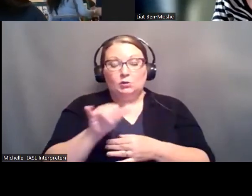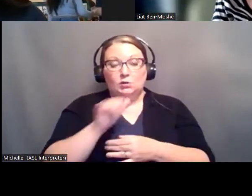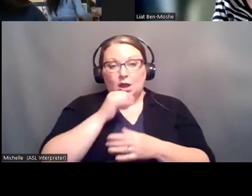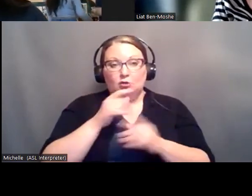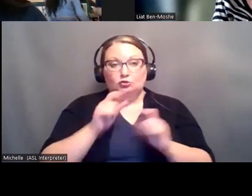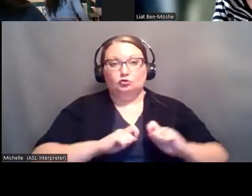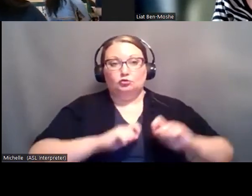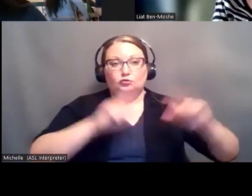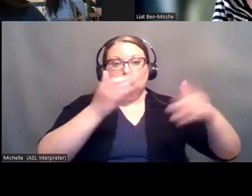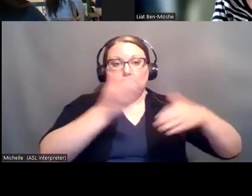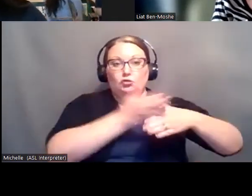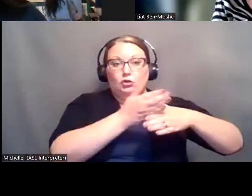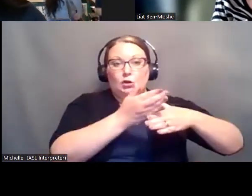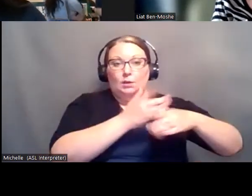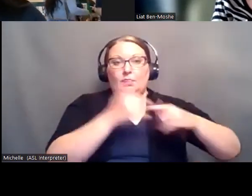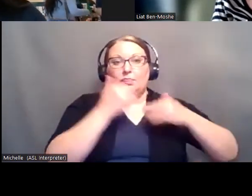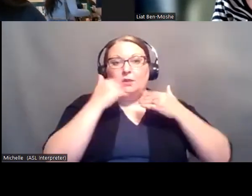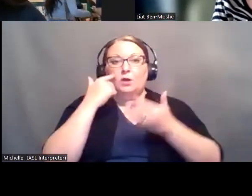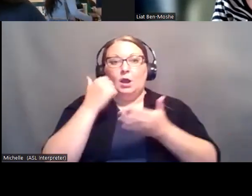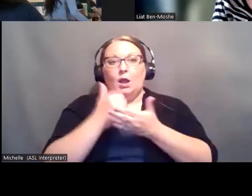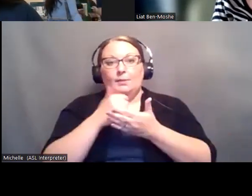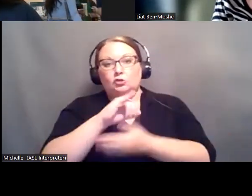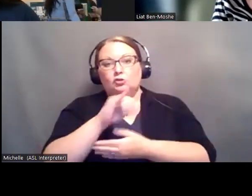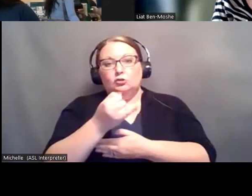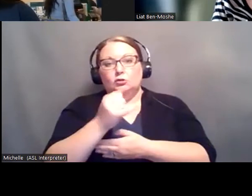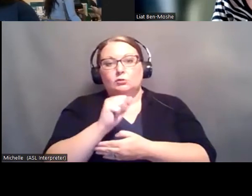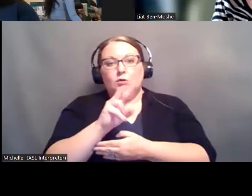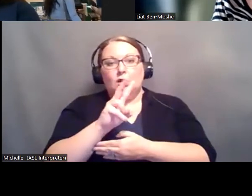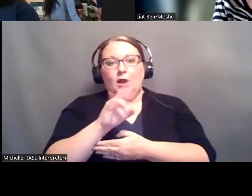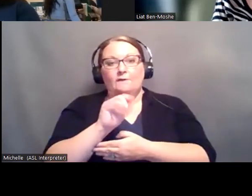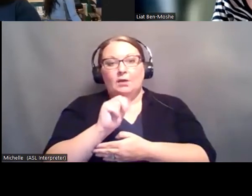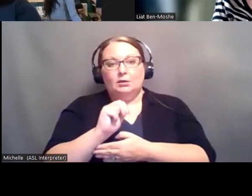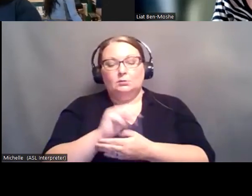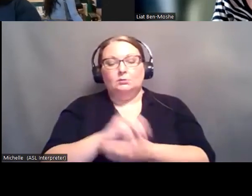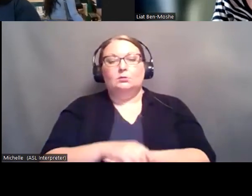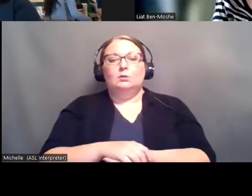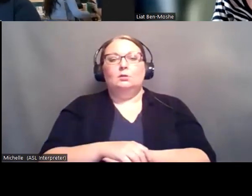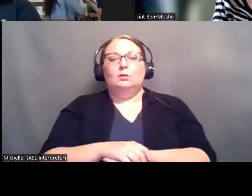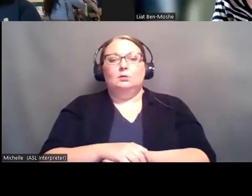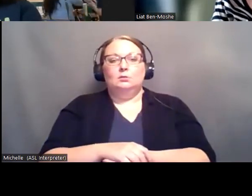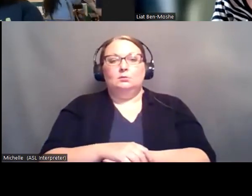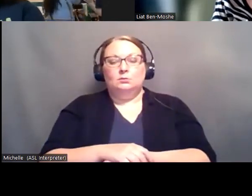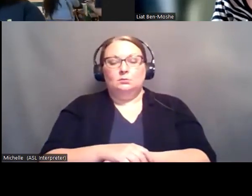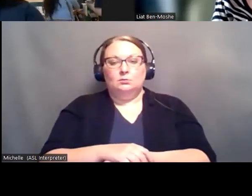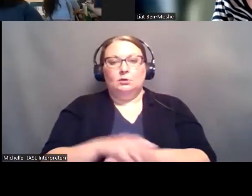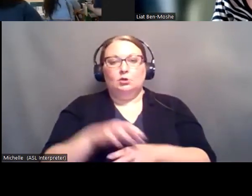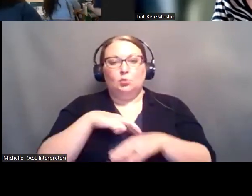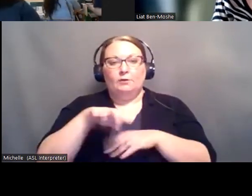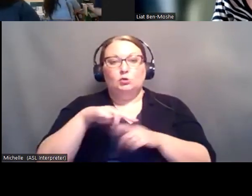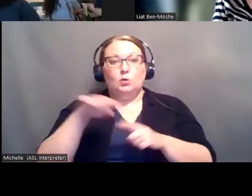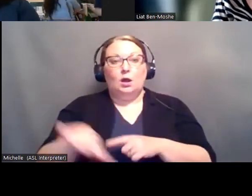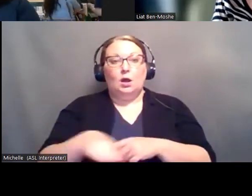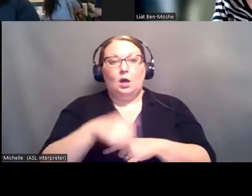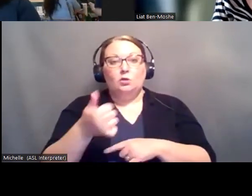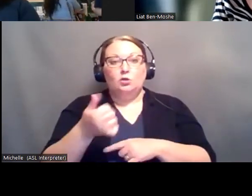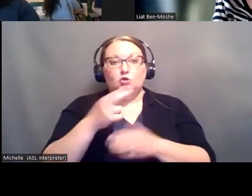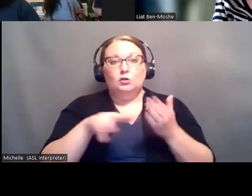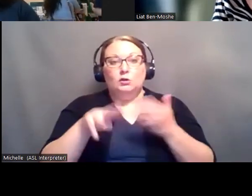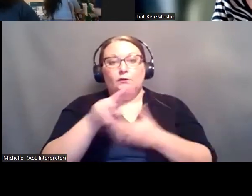although thank you for helping with everything, Javin, there's a reference to other university resources including